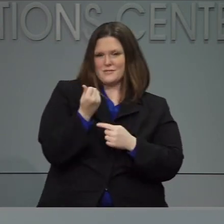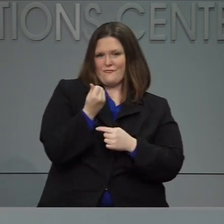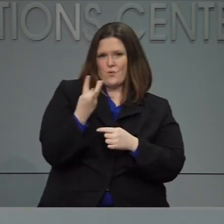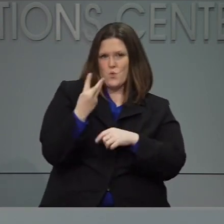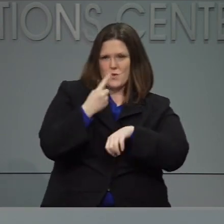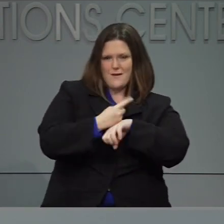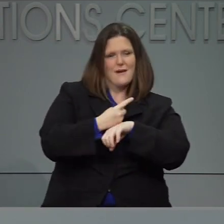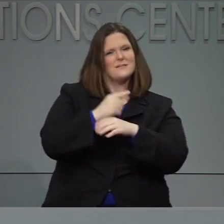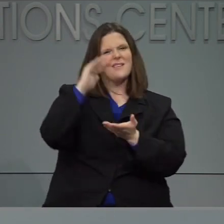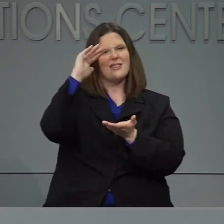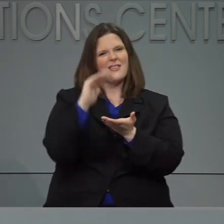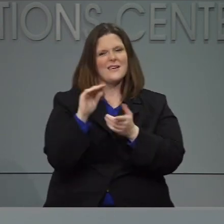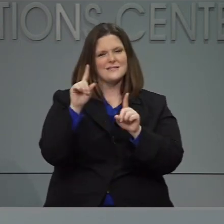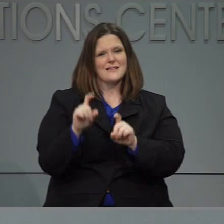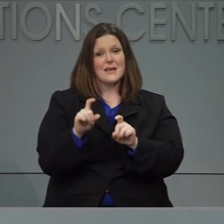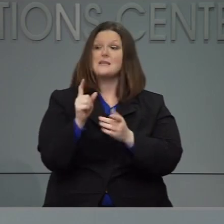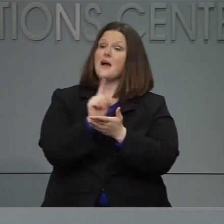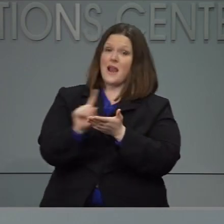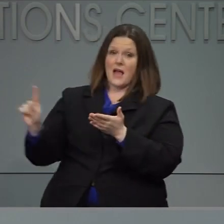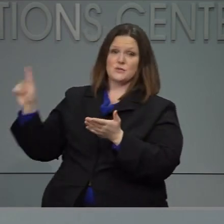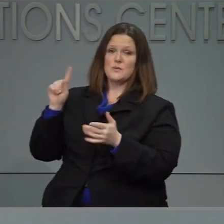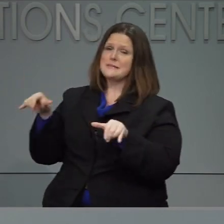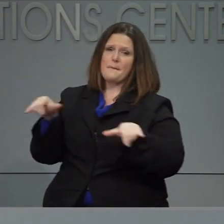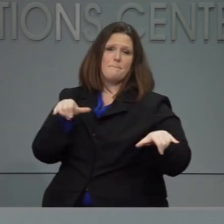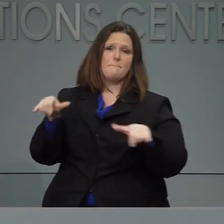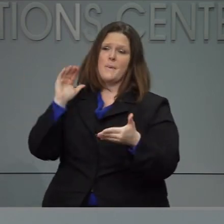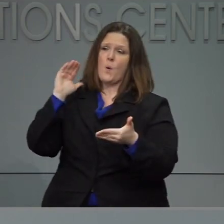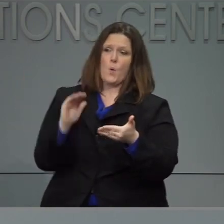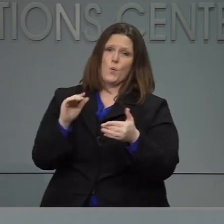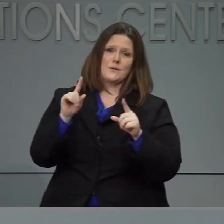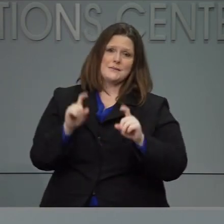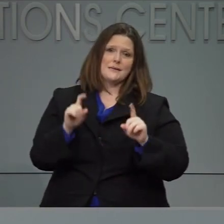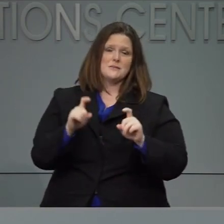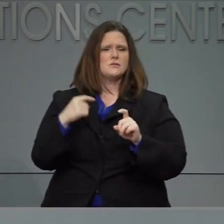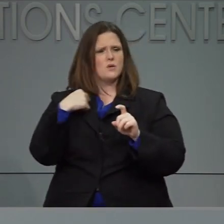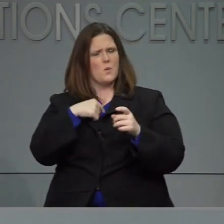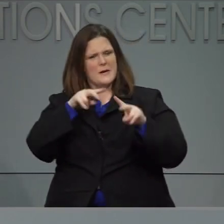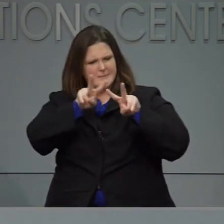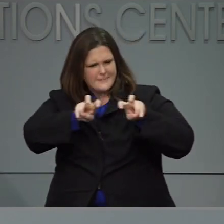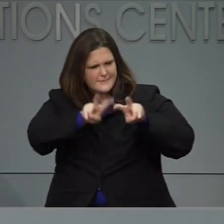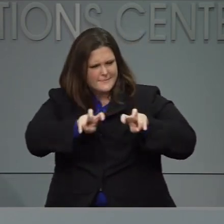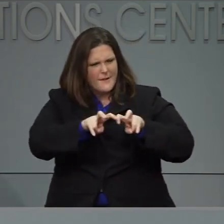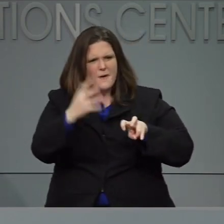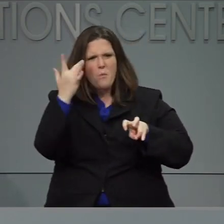WEEK WAS A LOWER TESTING WEEK FOR US OVERALL WE'VE BEEN ANALYZING THIS CLOSELY TO TRY TO UNDERSTAND IS